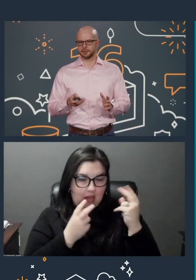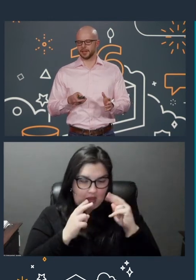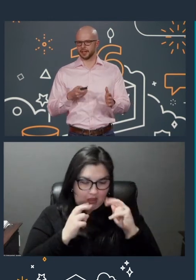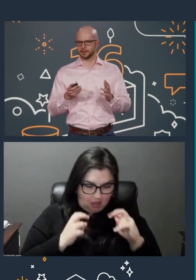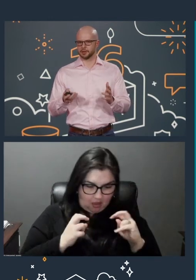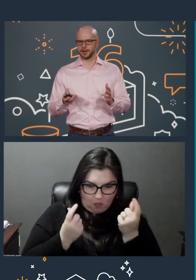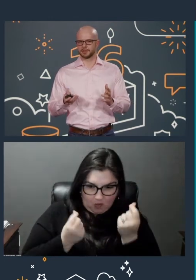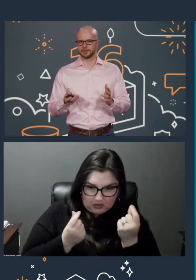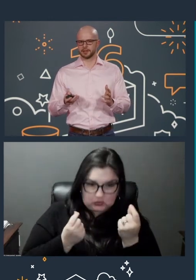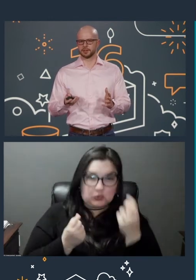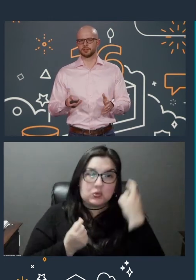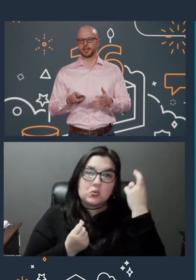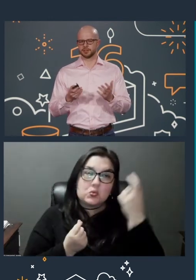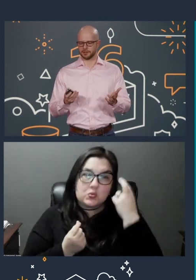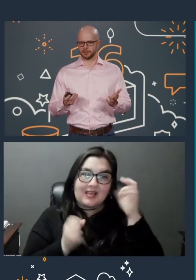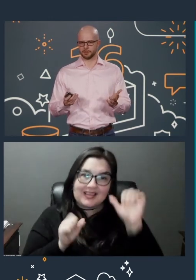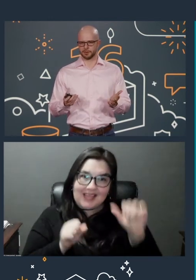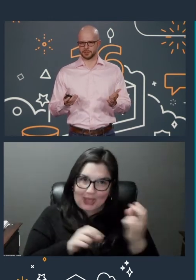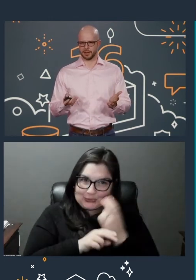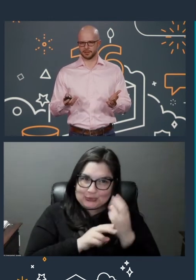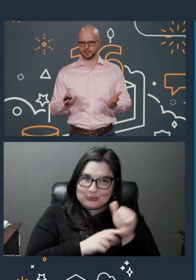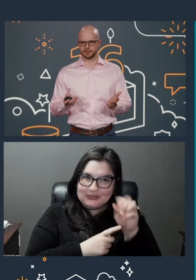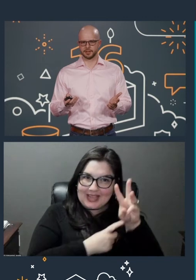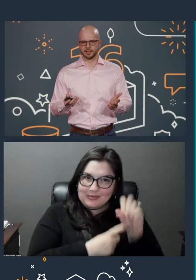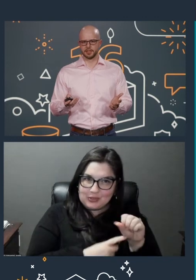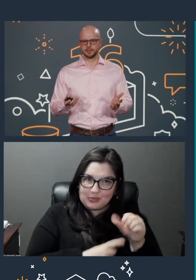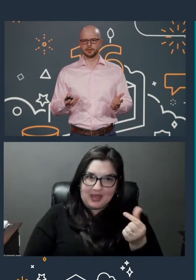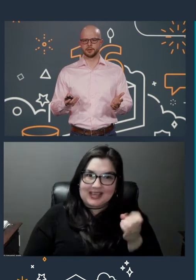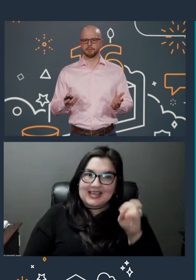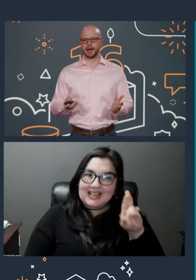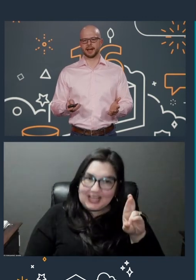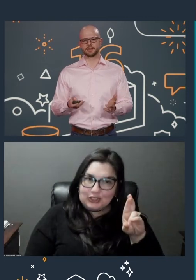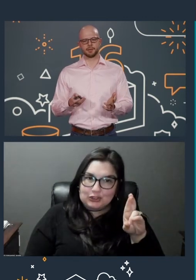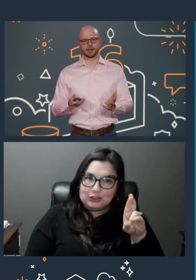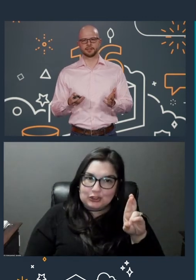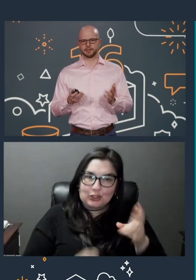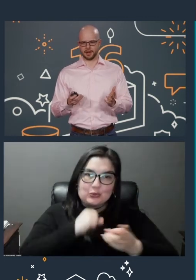use AWS Glacier storage classes to maximize their value,